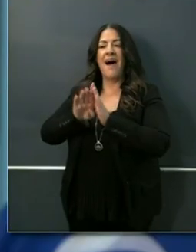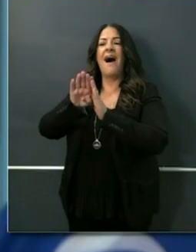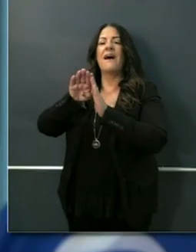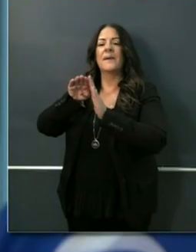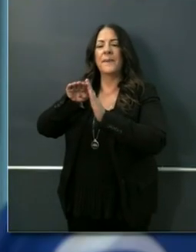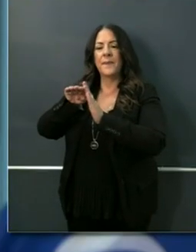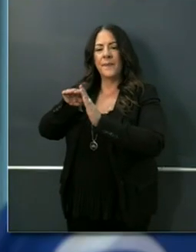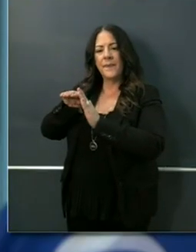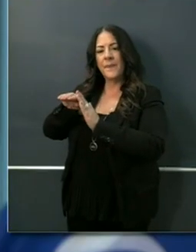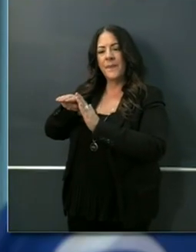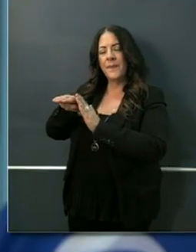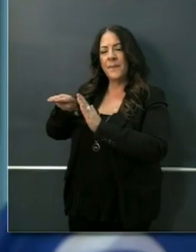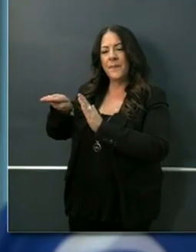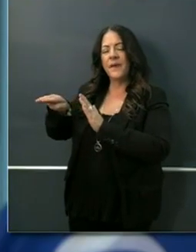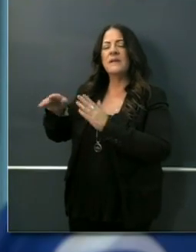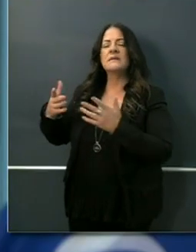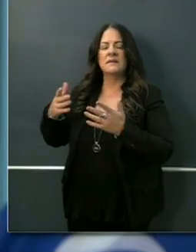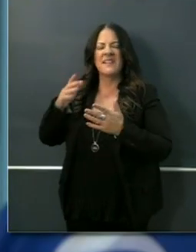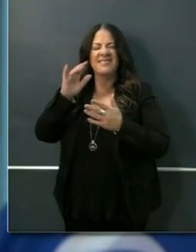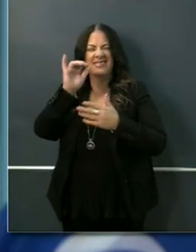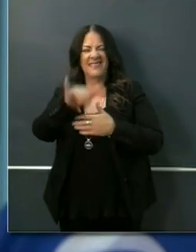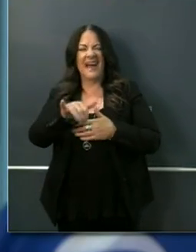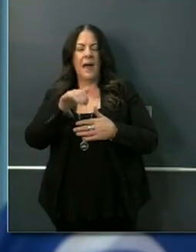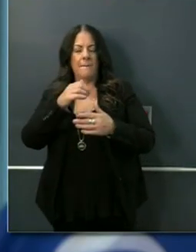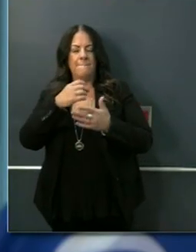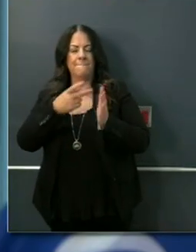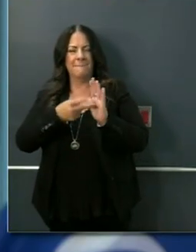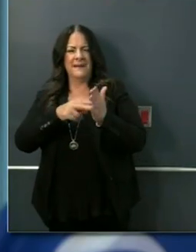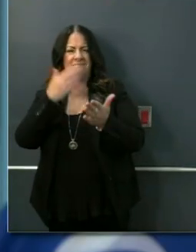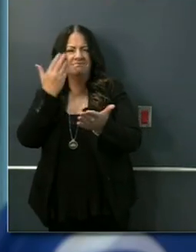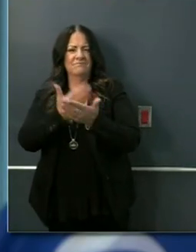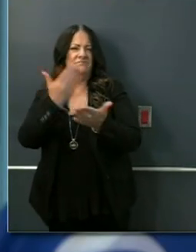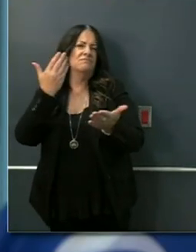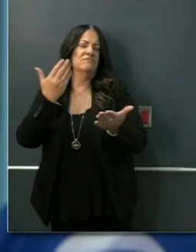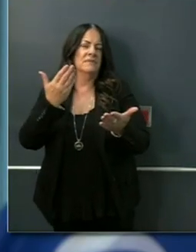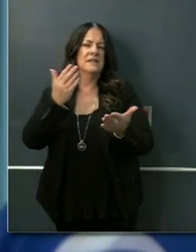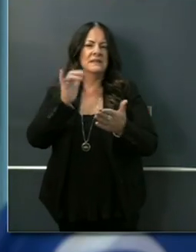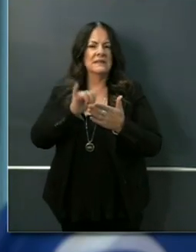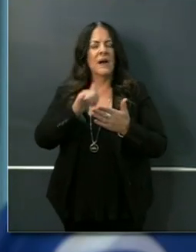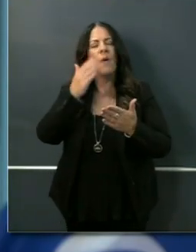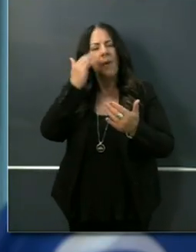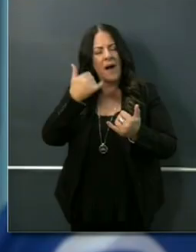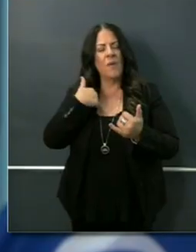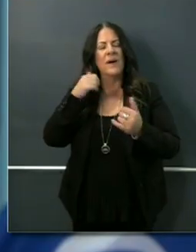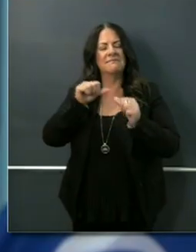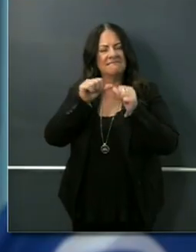TO DO IT LED TO THAT STABILIZATION. IT LEADS ME TO ANNOUNCE THOSE FOUR CATEGORIES THAT ARE